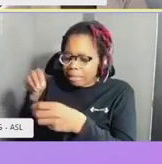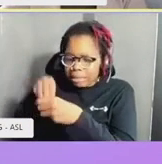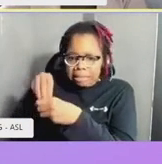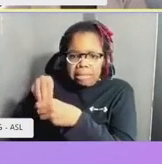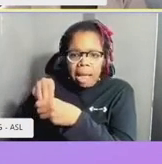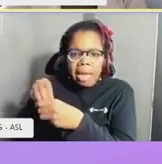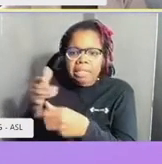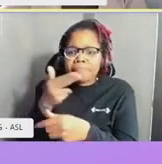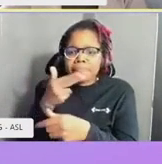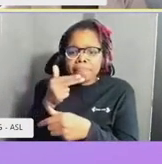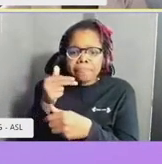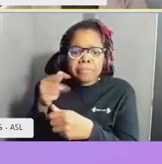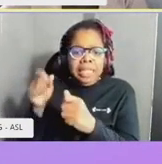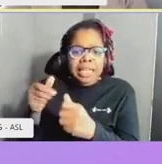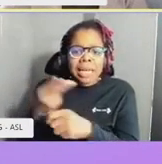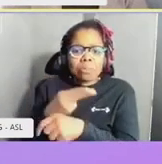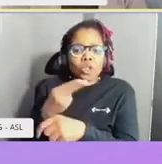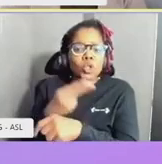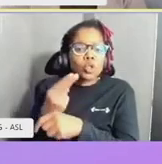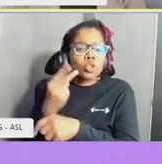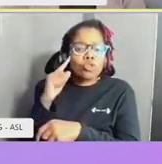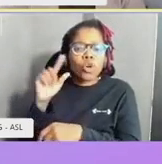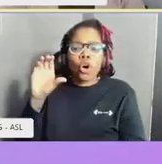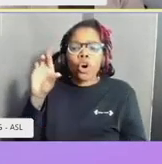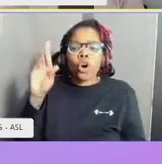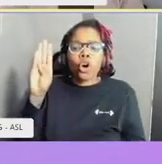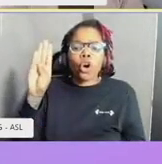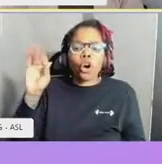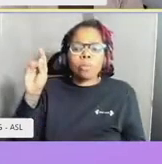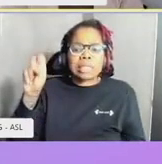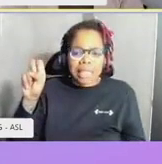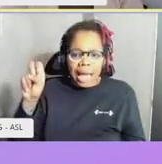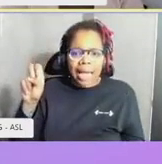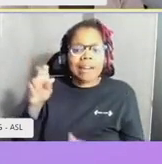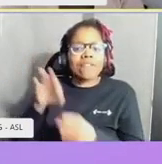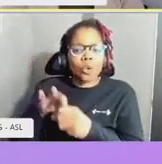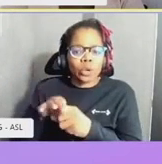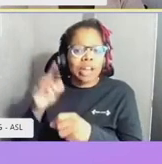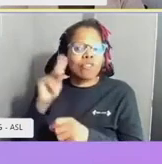the express vote. It is also interesting because it is a self contained -- with the printers inside it, and small